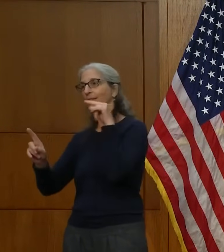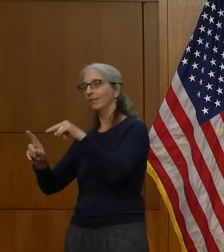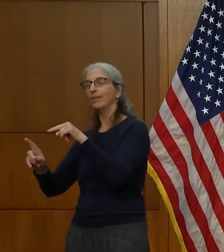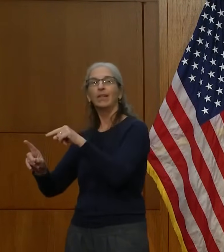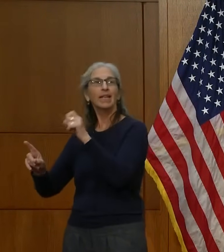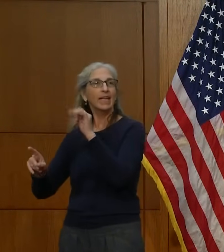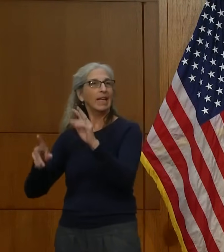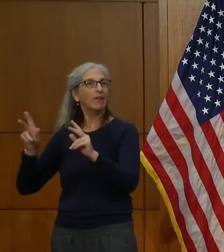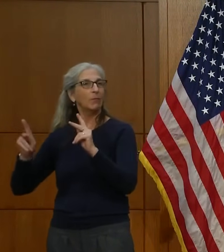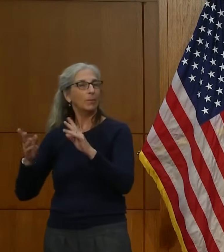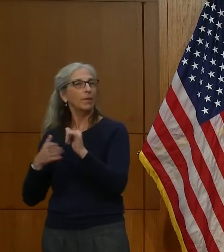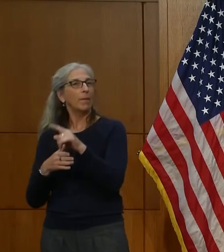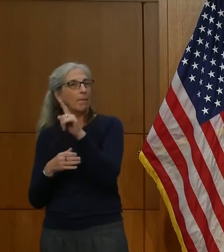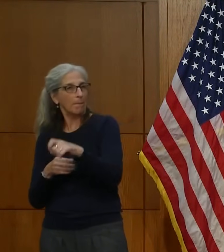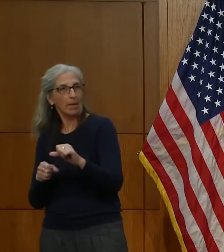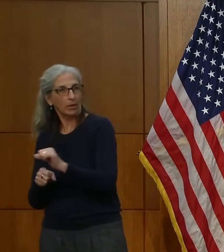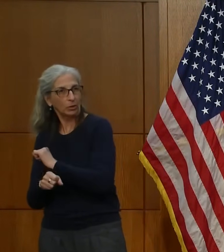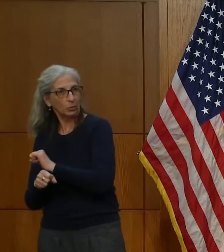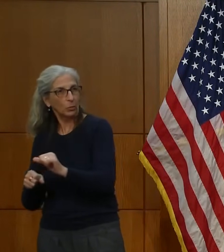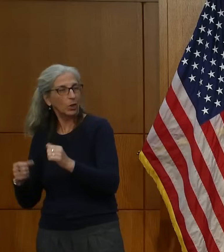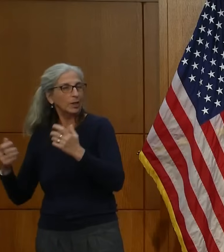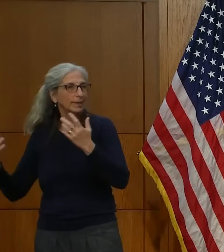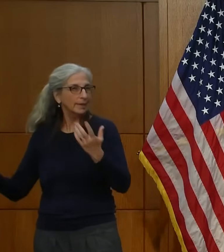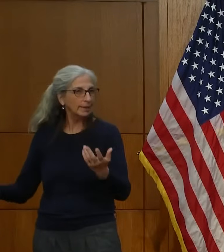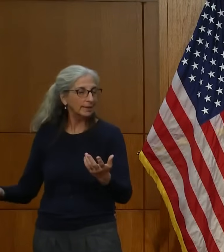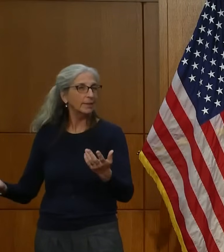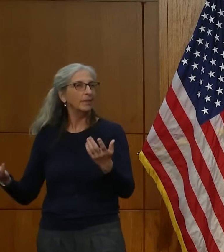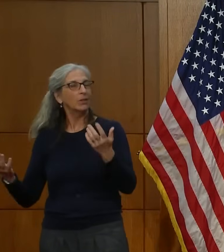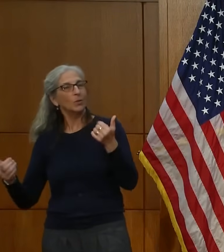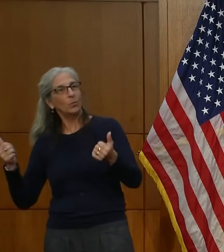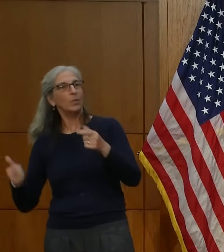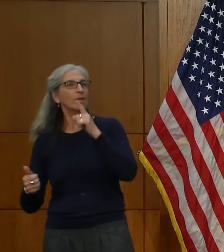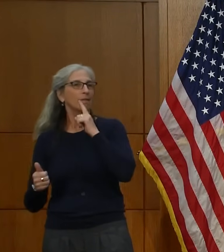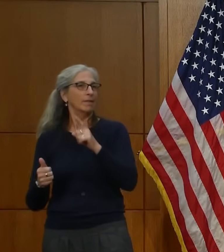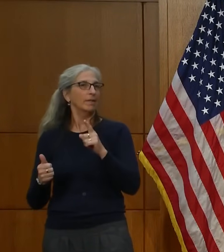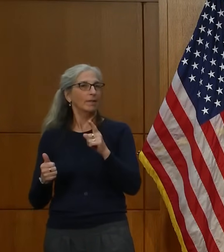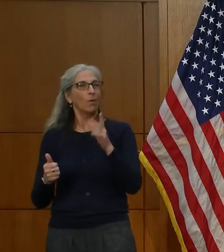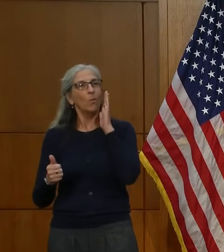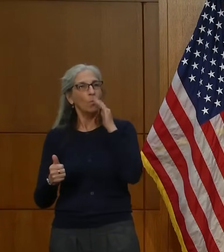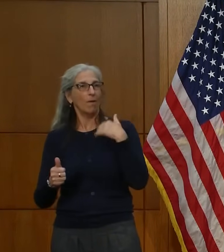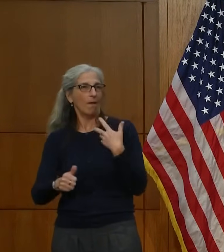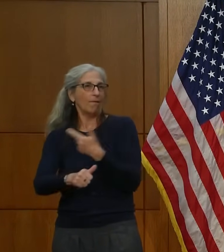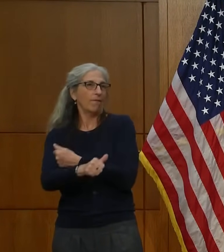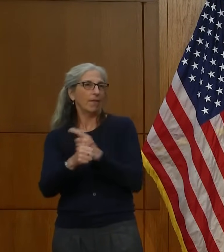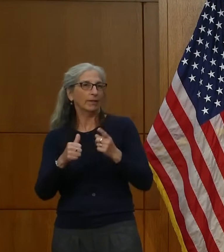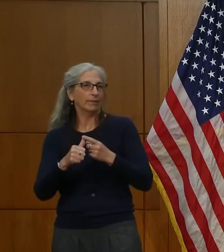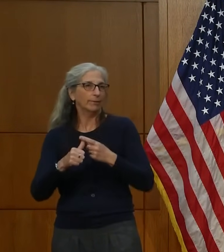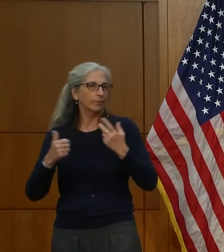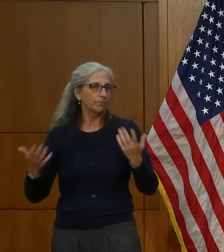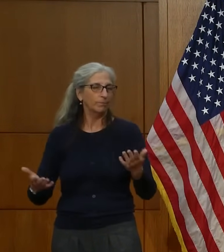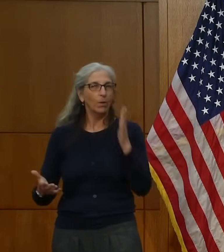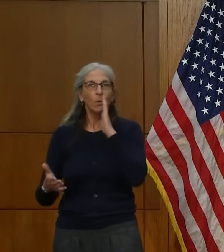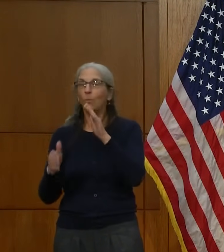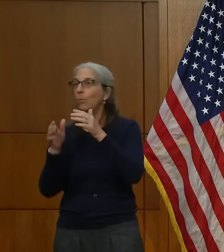CAN'T WORK VIRTUALLY AT HOME. I WOULD SAY THAT THAT IT'S NECESSARY FOR THEM TO BE IN THE